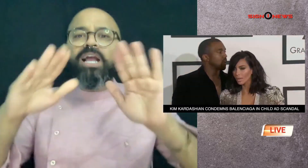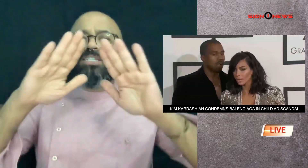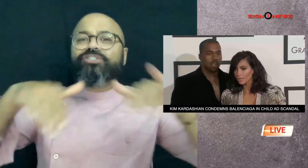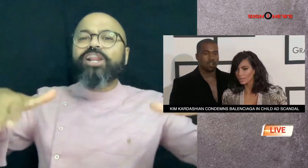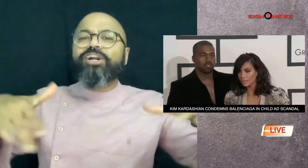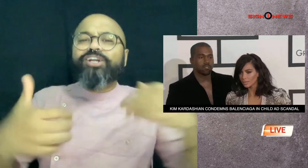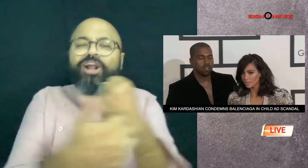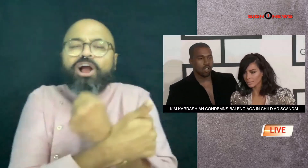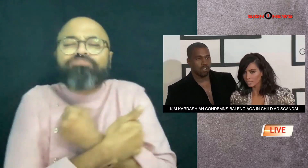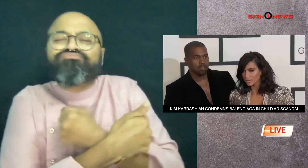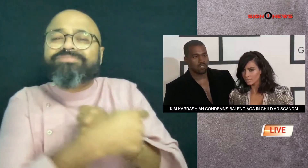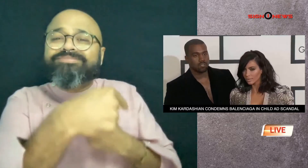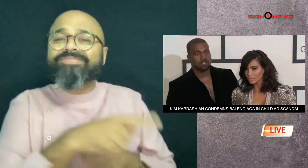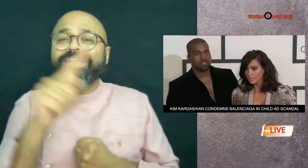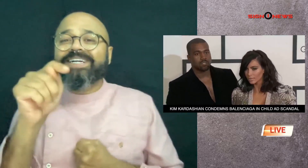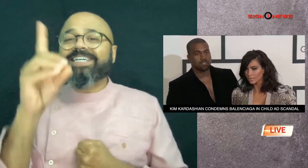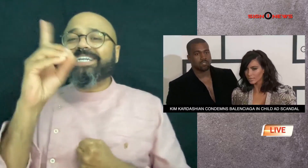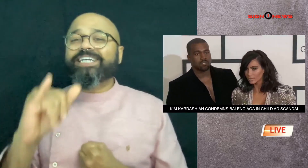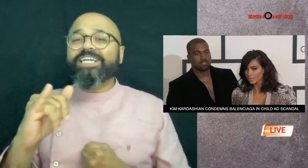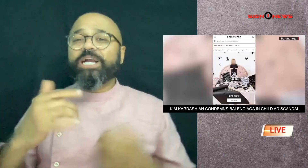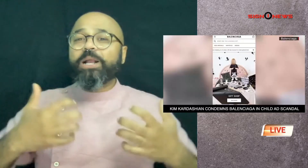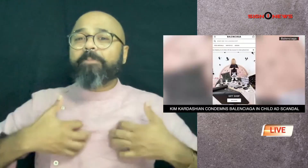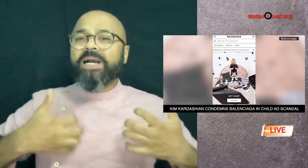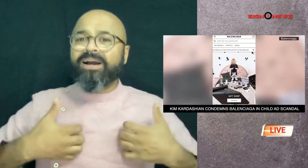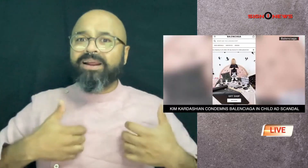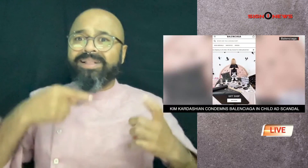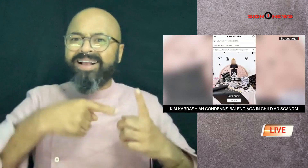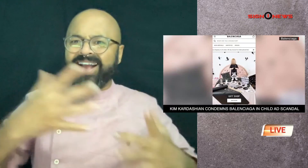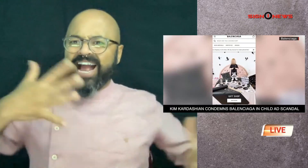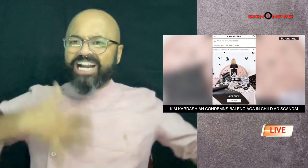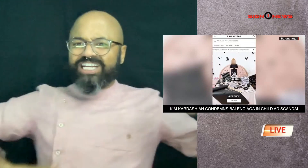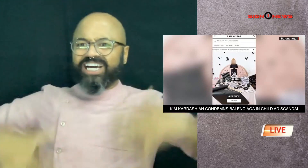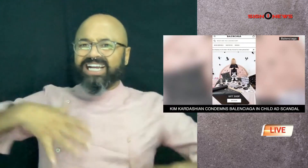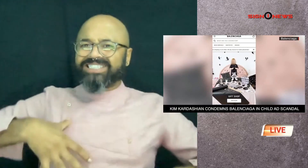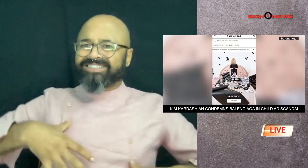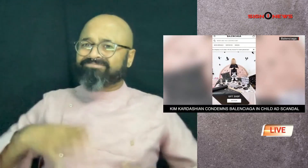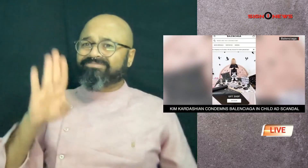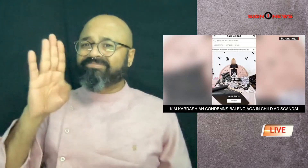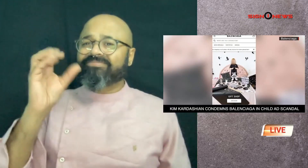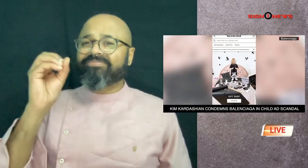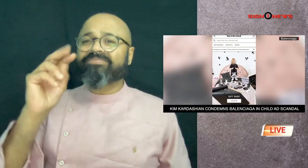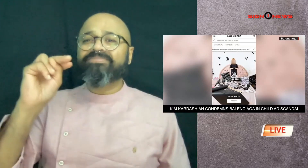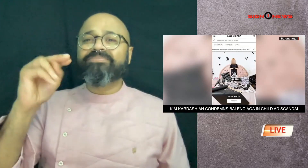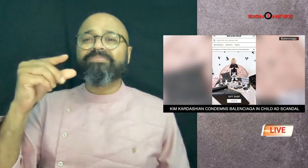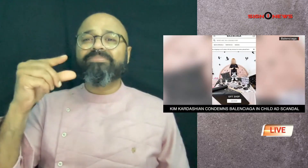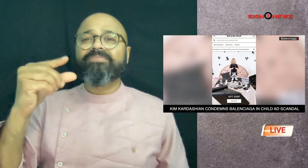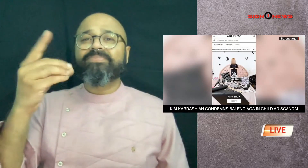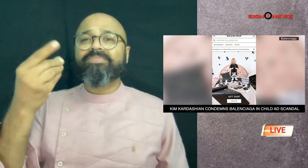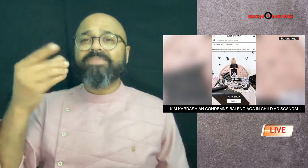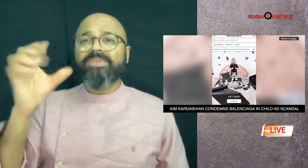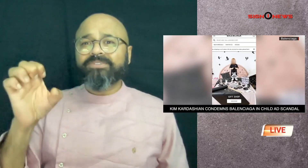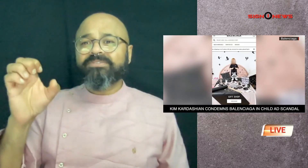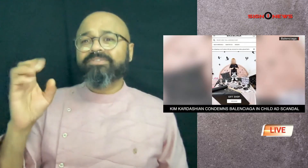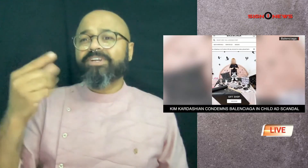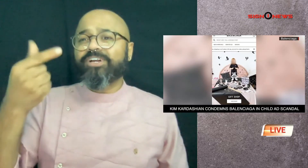but the company's latest advertising campaign featured children cuddling teddy bears dressed